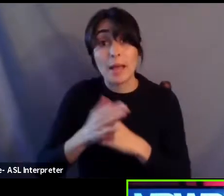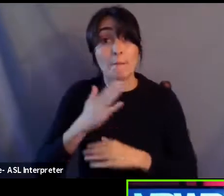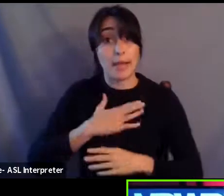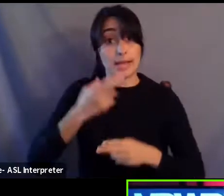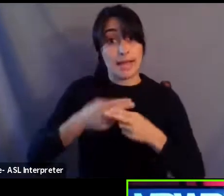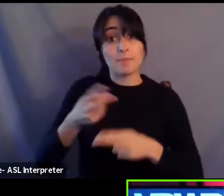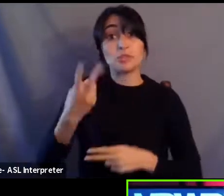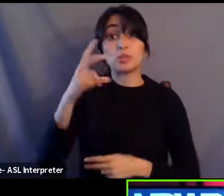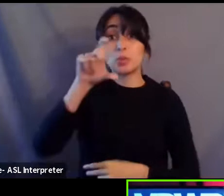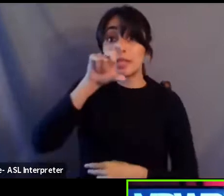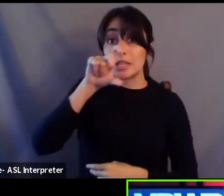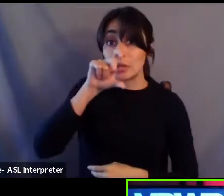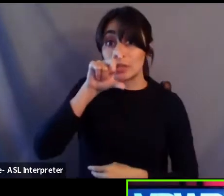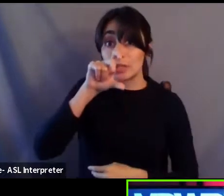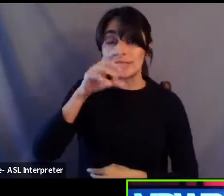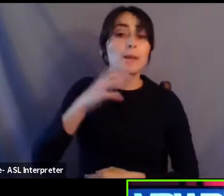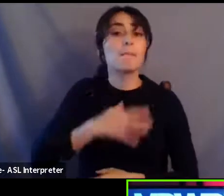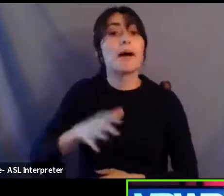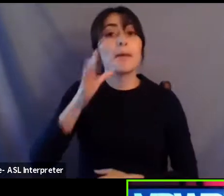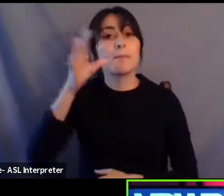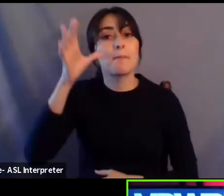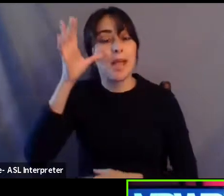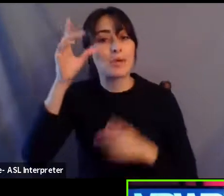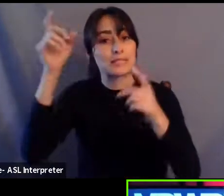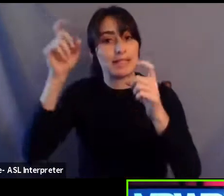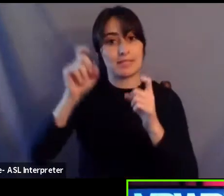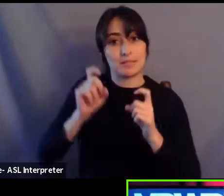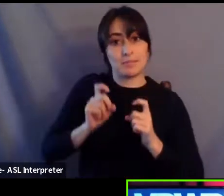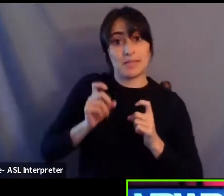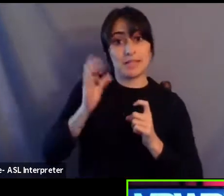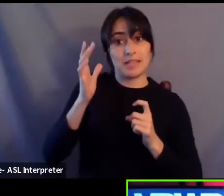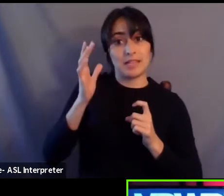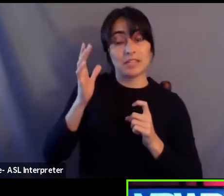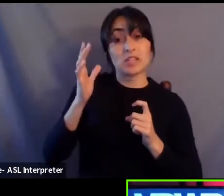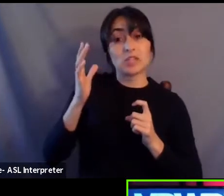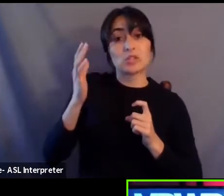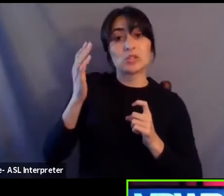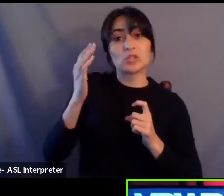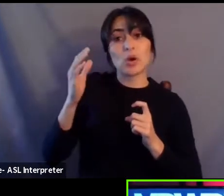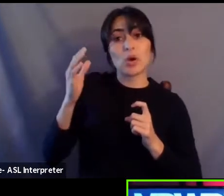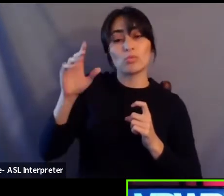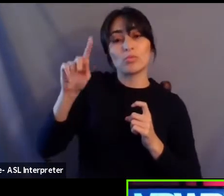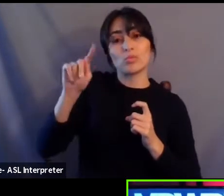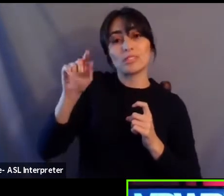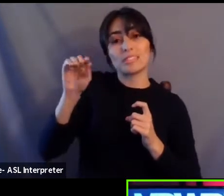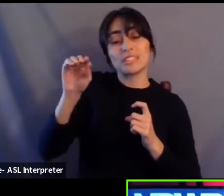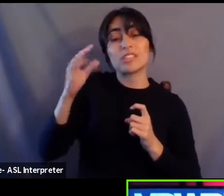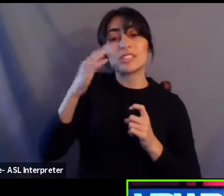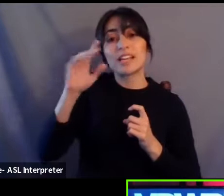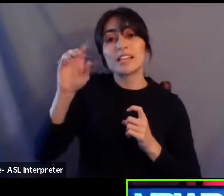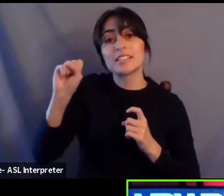was given to me by my mother and father when they were traveling near Taos.